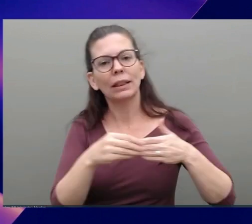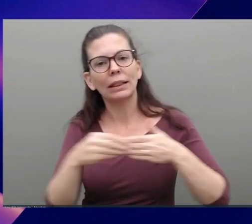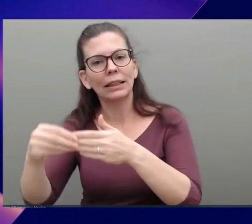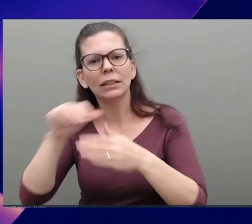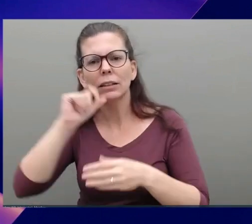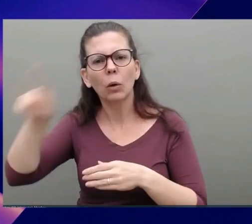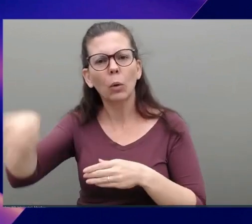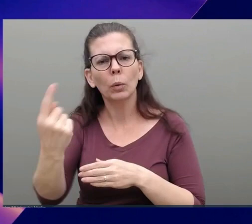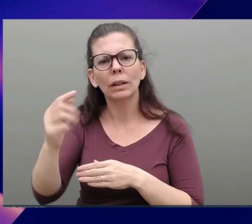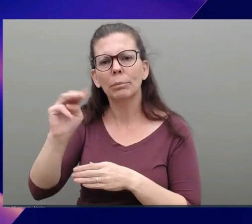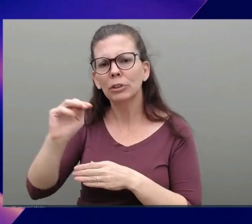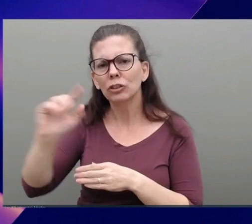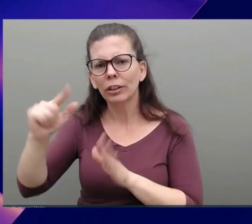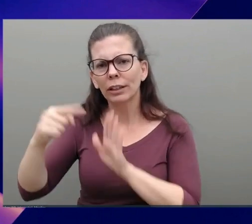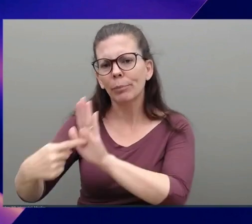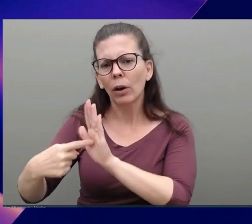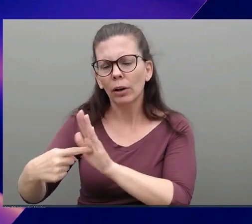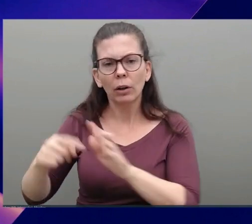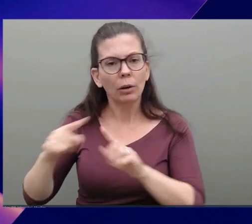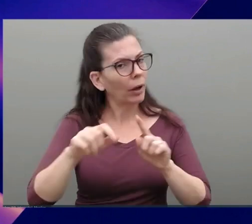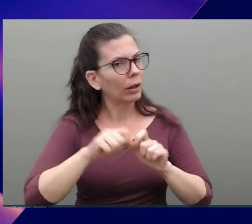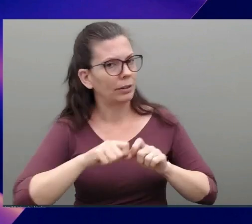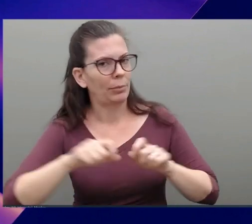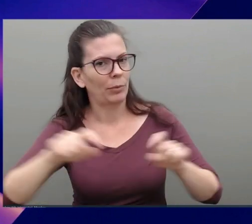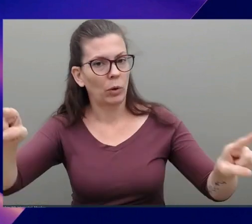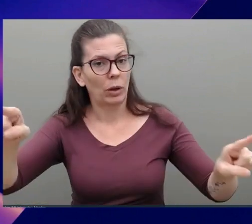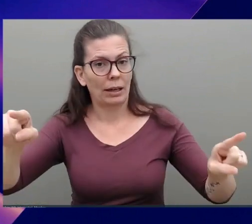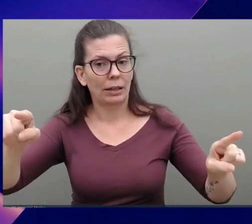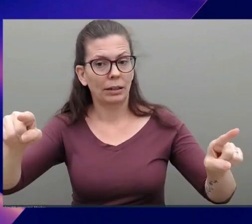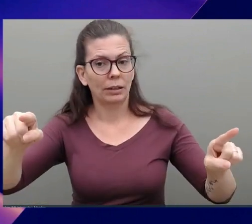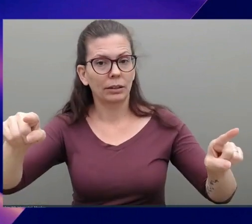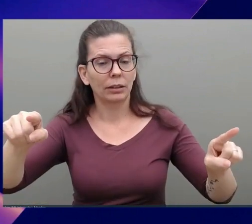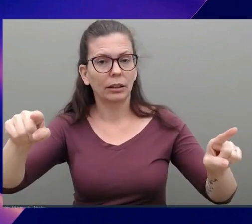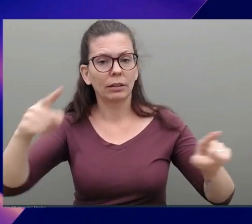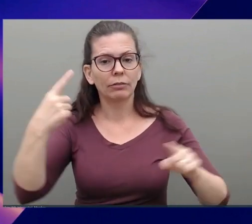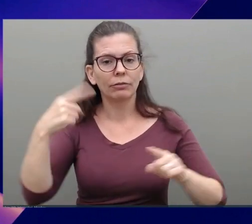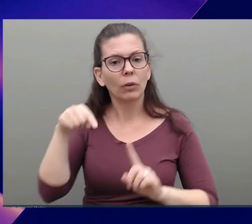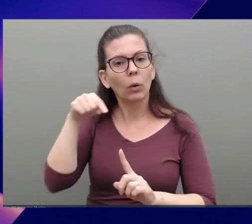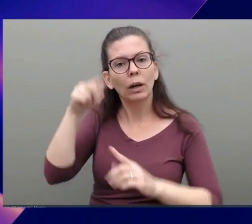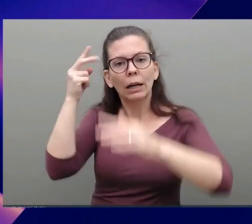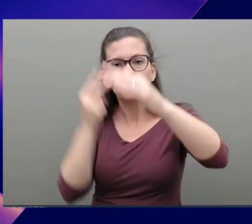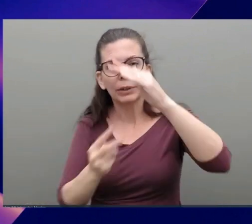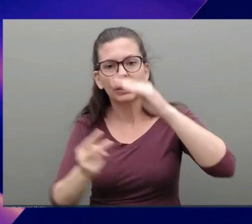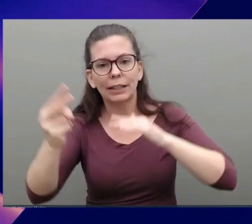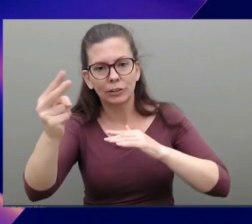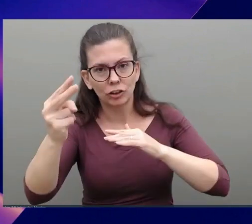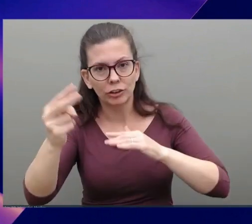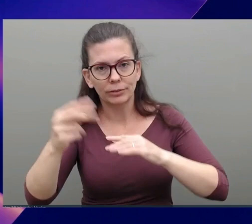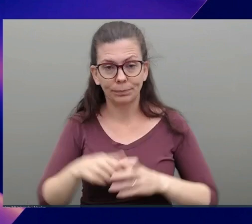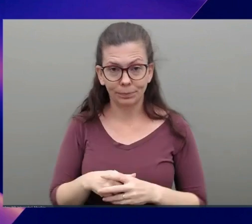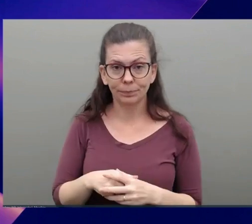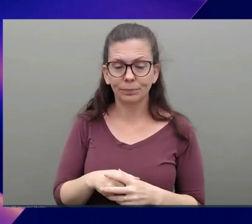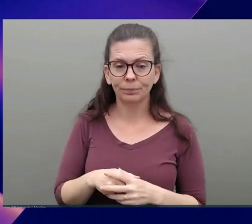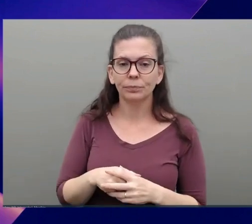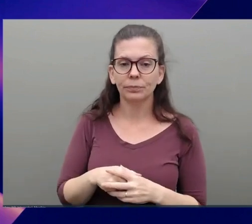but actually deploying it for getting a prediction out of it. And here we step in and we say